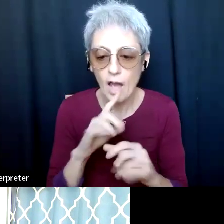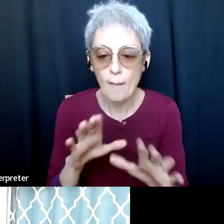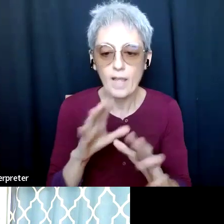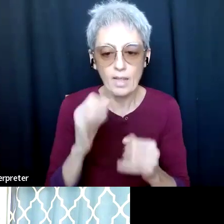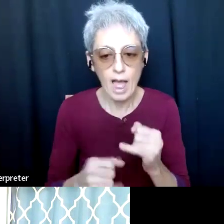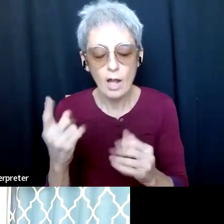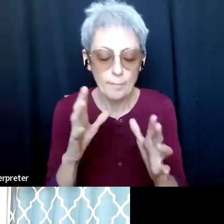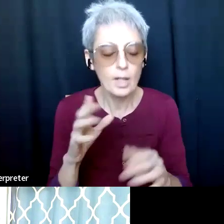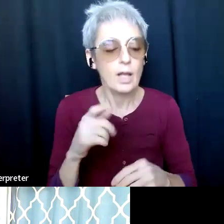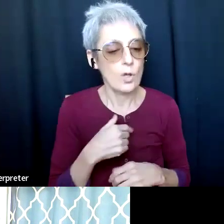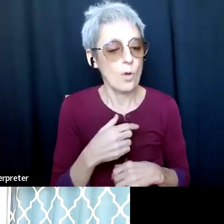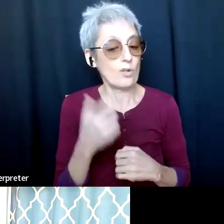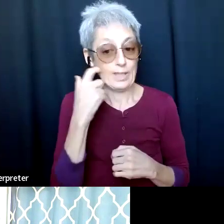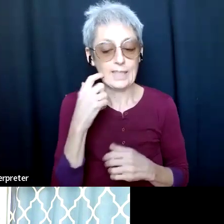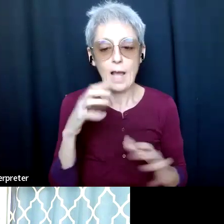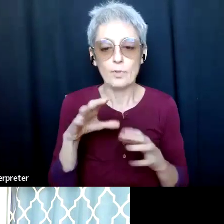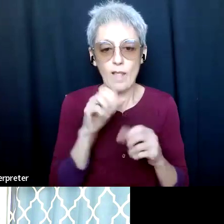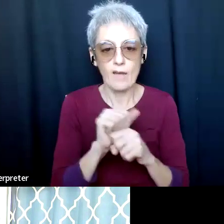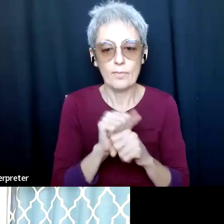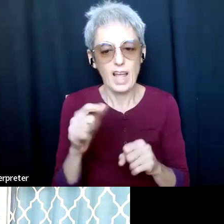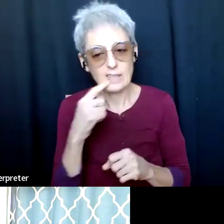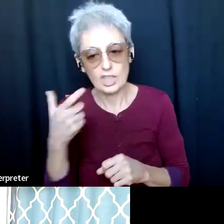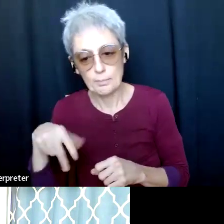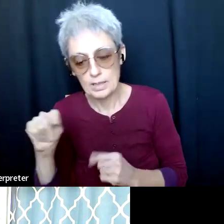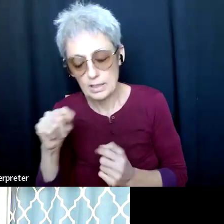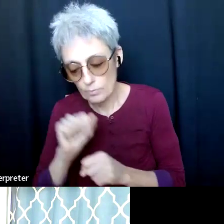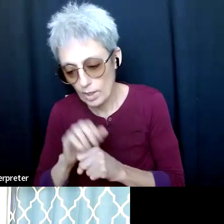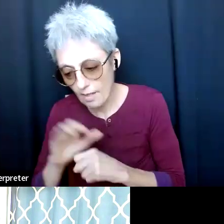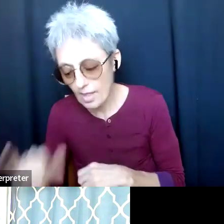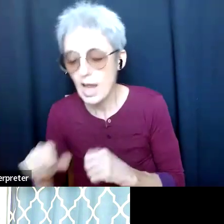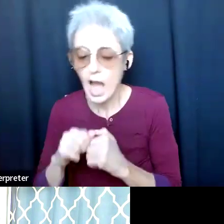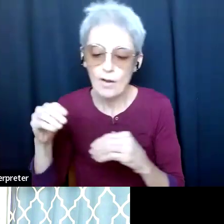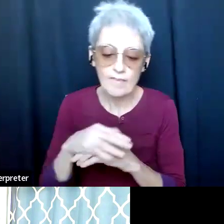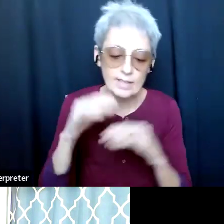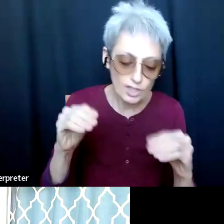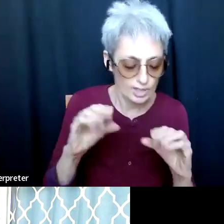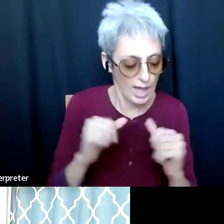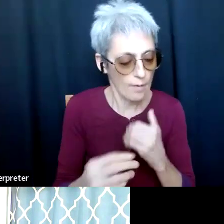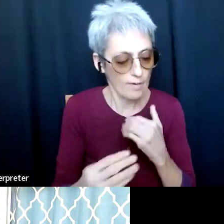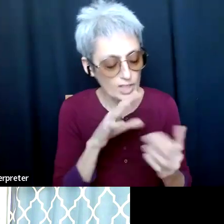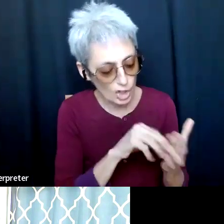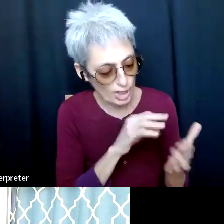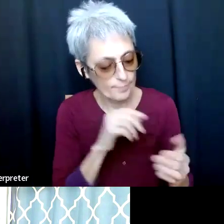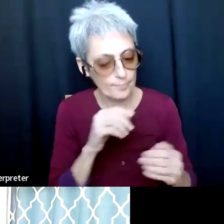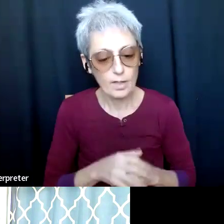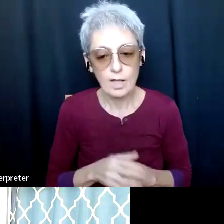are important to analyze and to incorporate in future experiments of these kind.